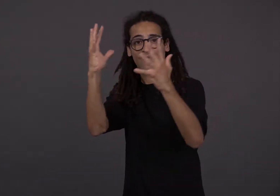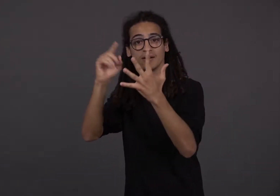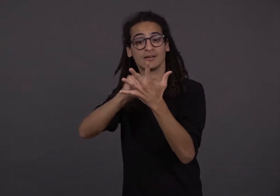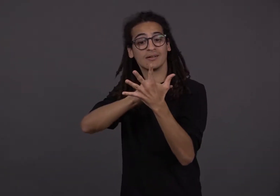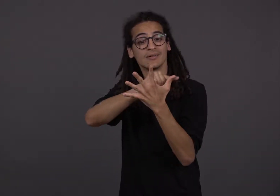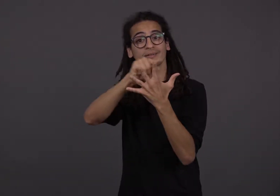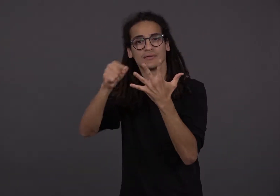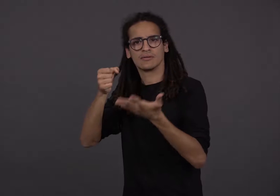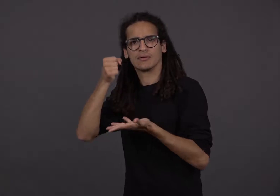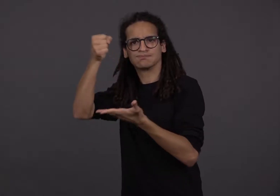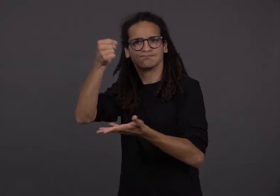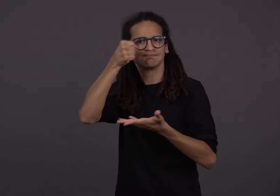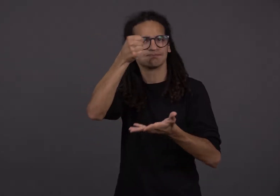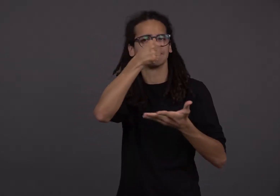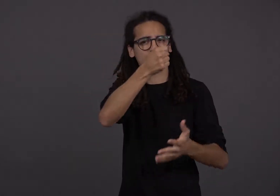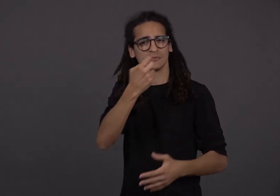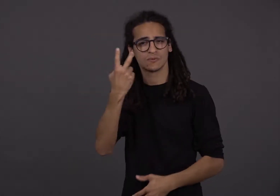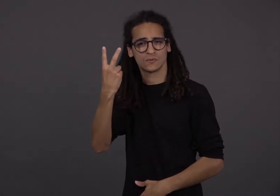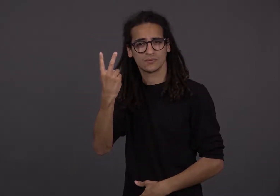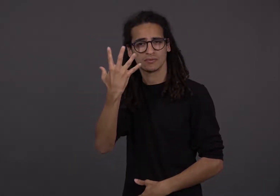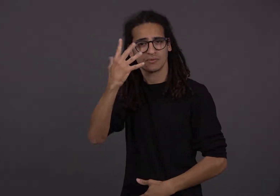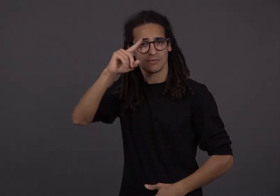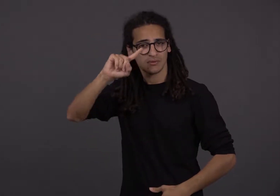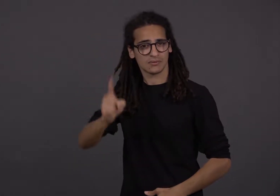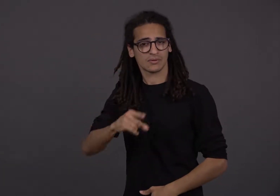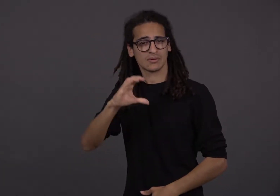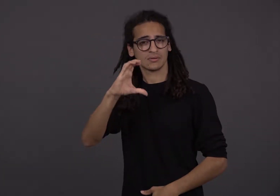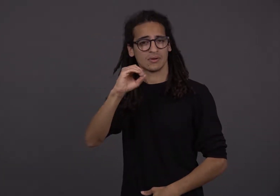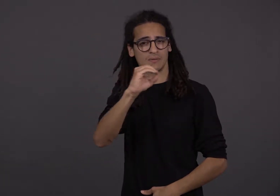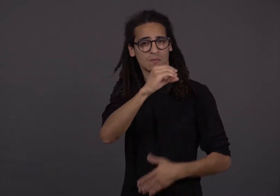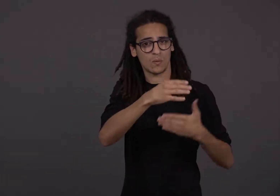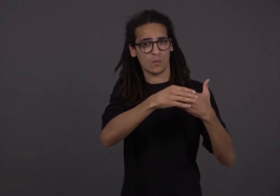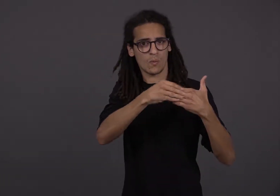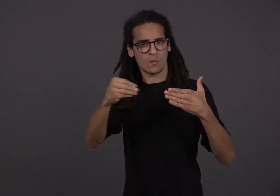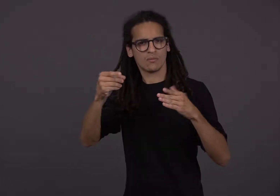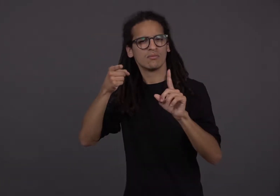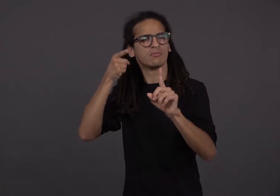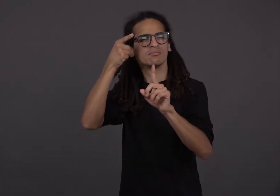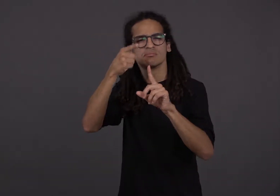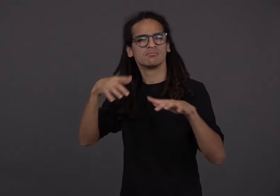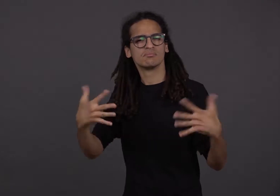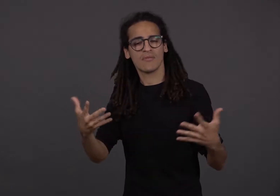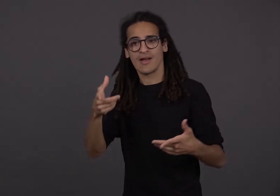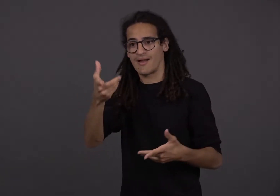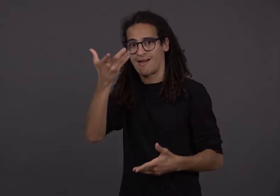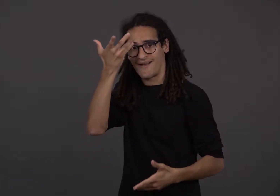each of the five phase one winners will receive $25,000 in seed funding